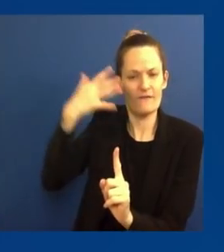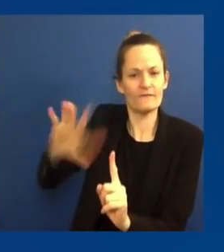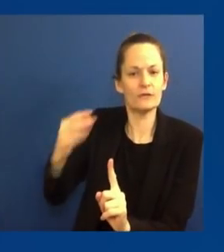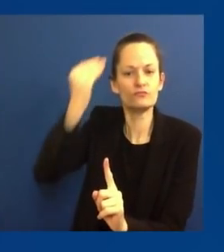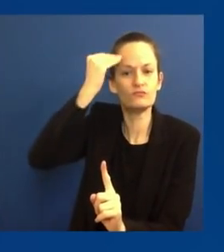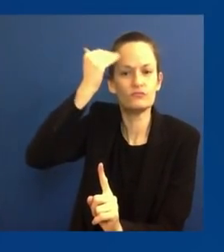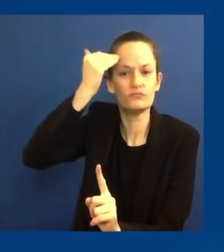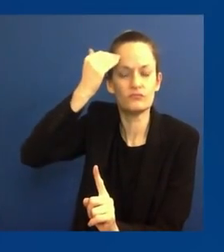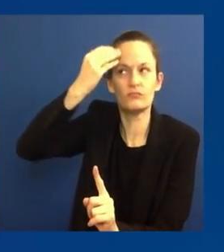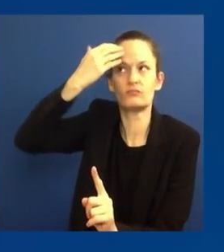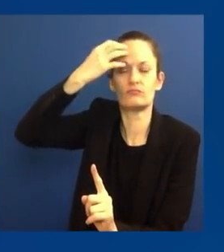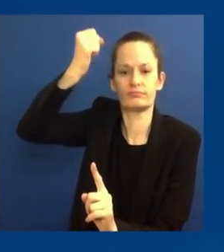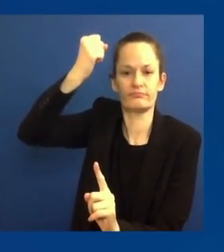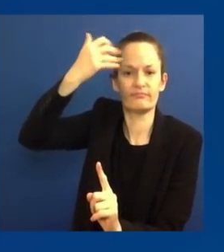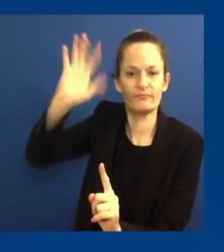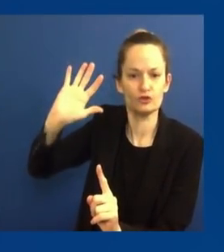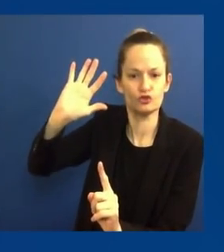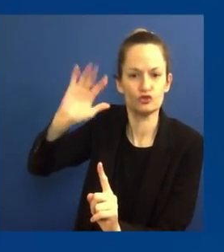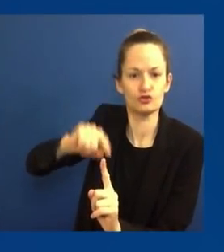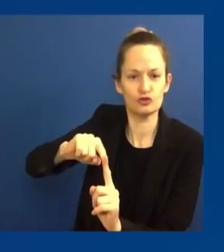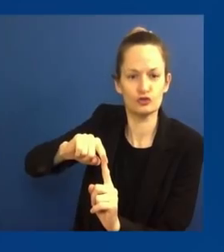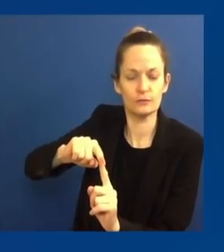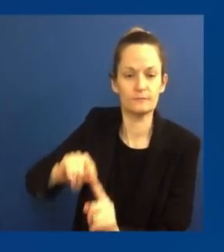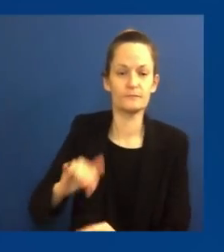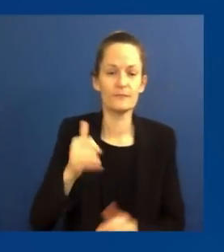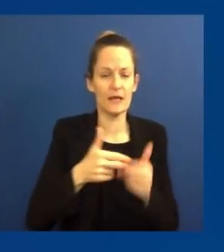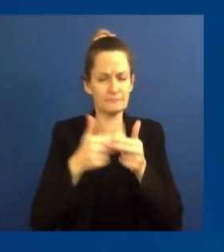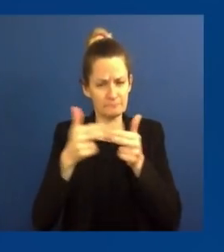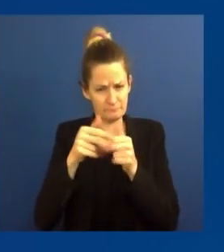this slide just merely shows papers that many of you have read about,